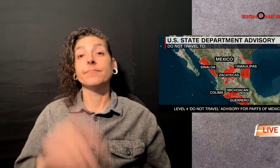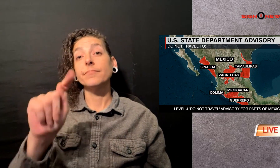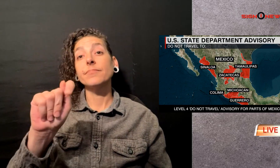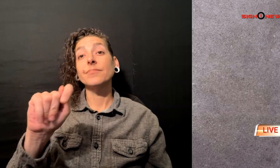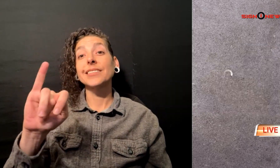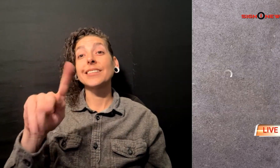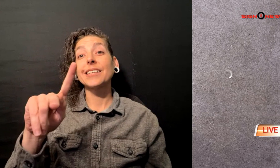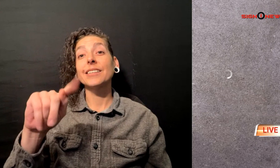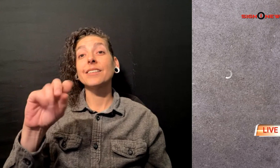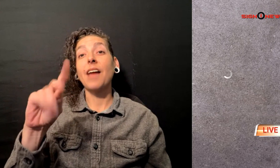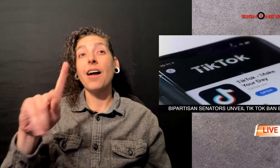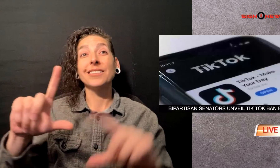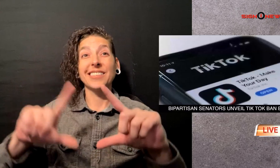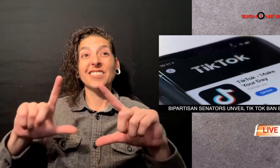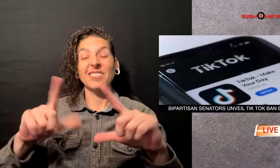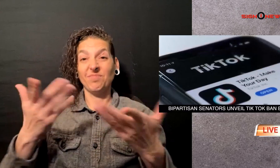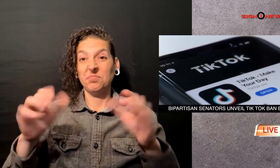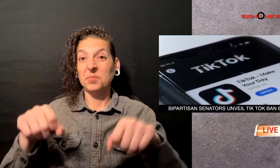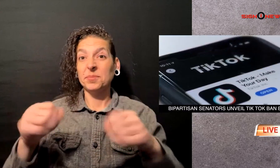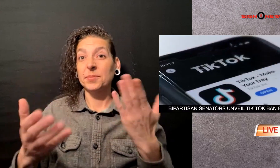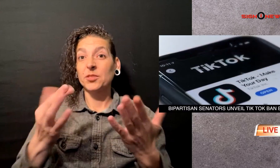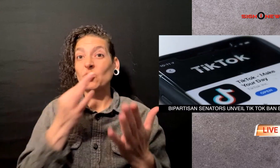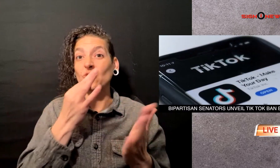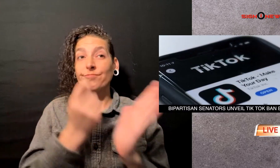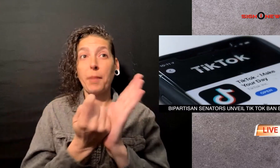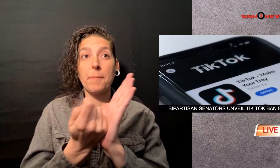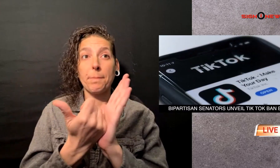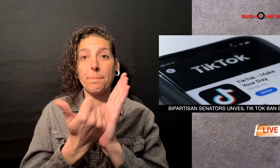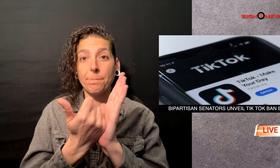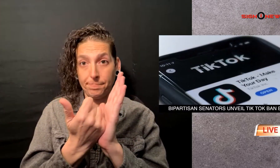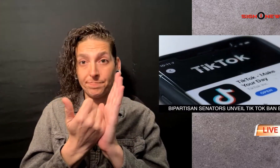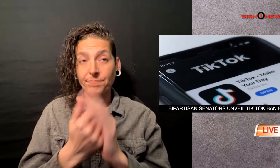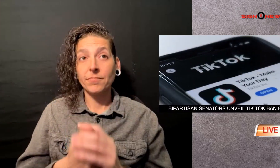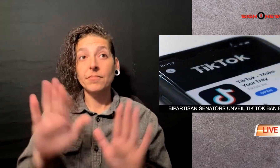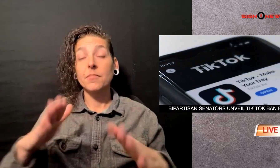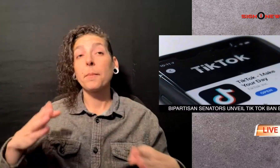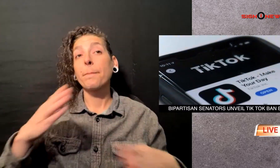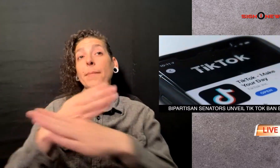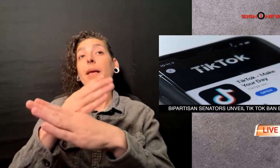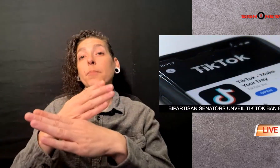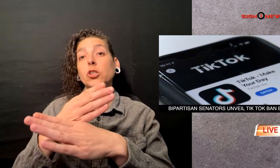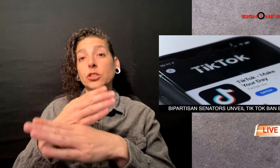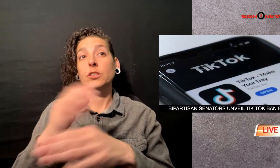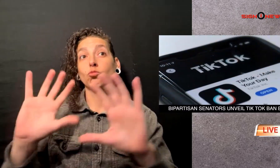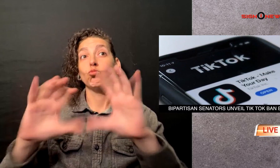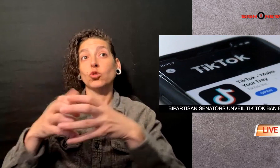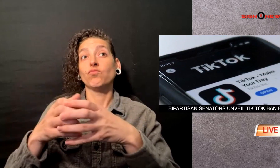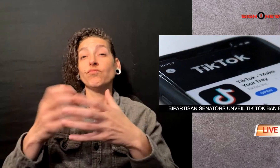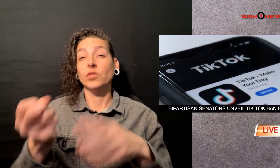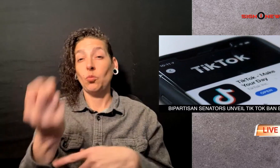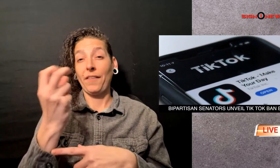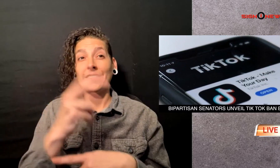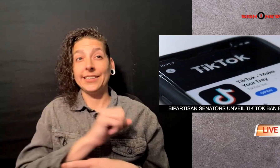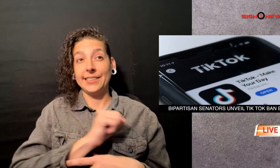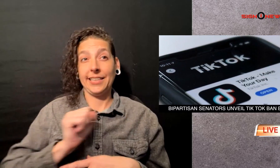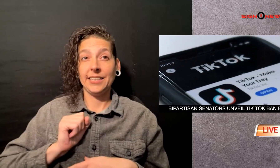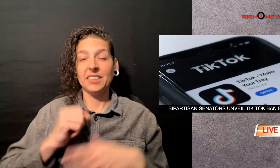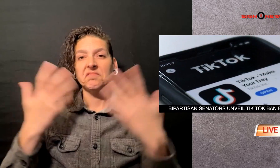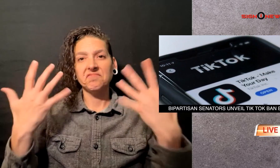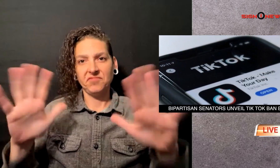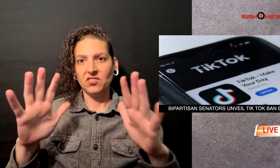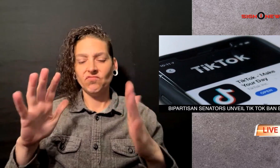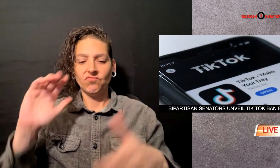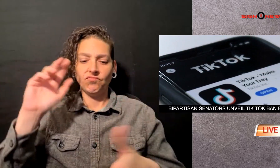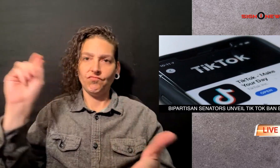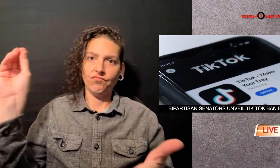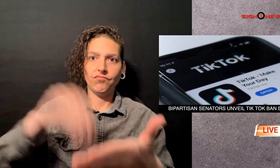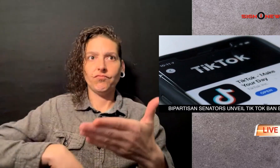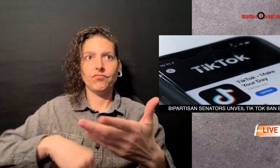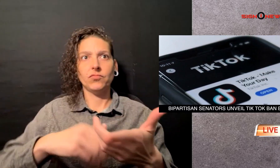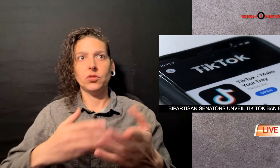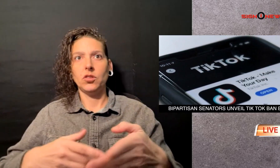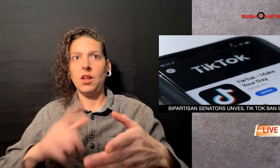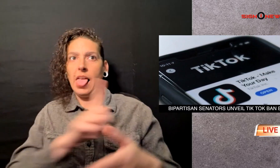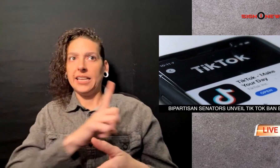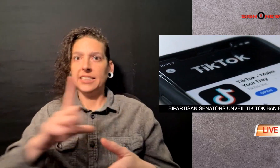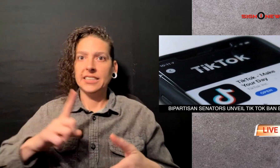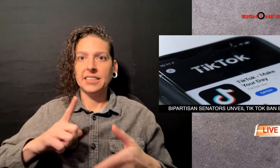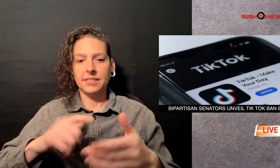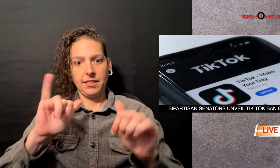TikTok may soon be taken out a bipartisan group of 12 senators have unveiled legislation that